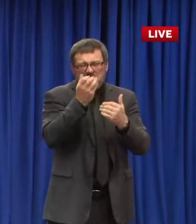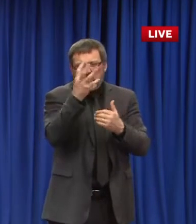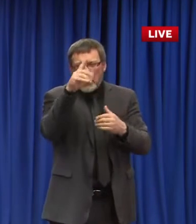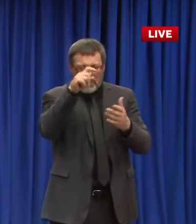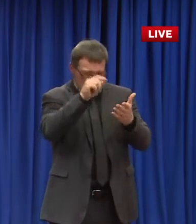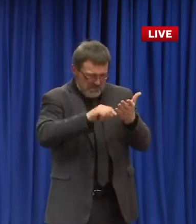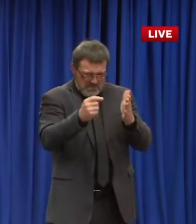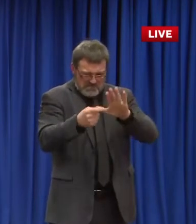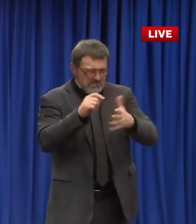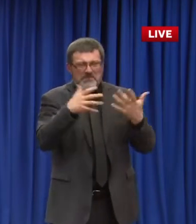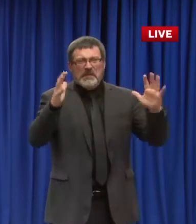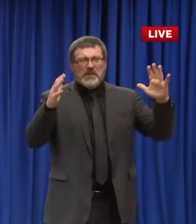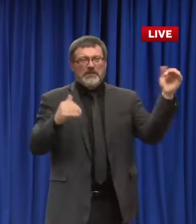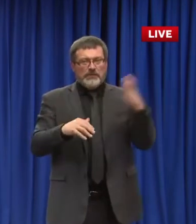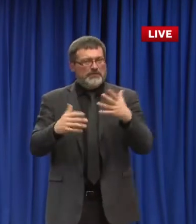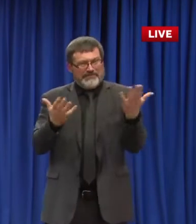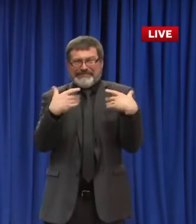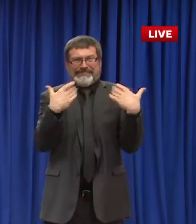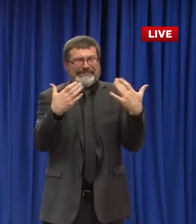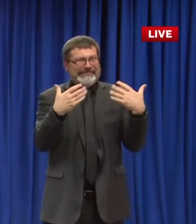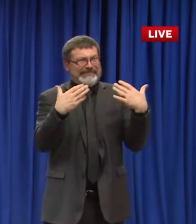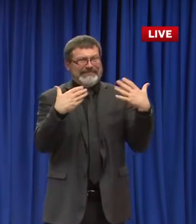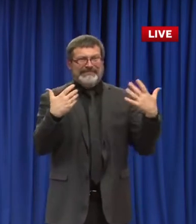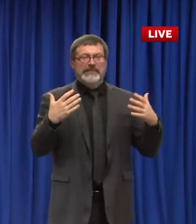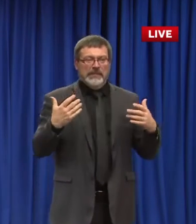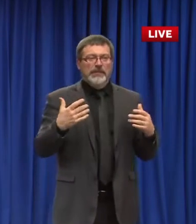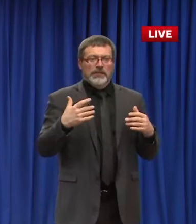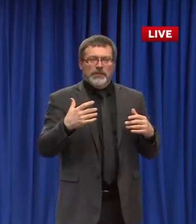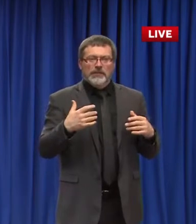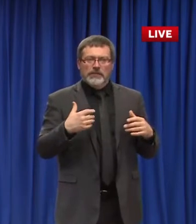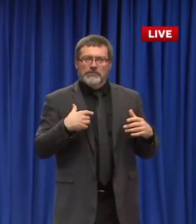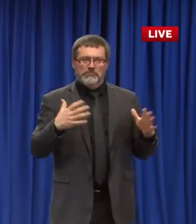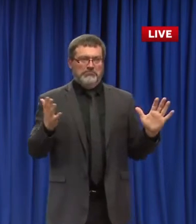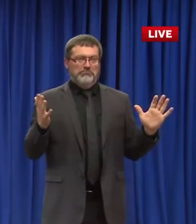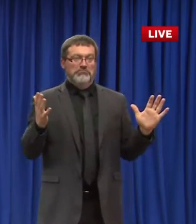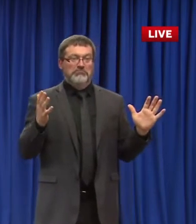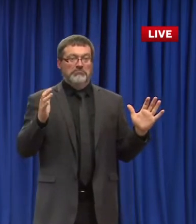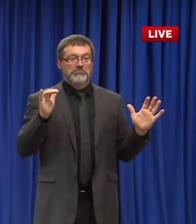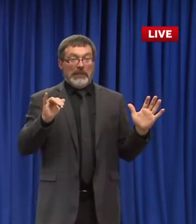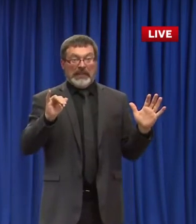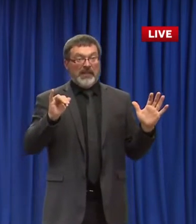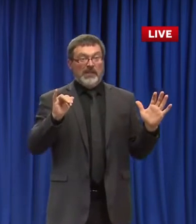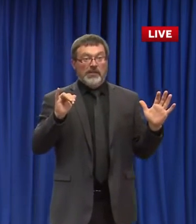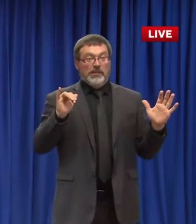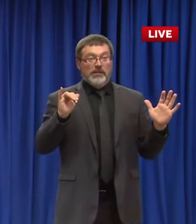I THINK THE WHOLE THING IS LITERALLY TWO PAGES NOT EVEN SETTING IT TO I THINK IT’S THE THIS APPLICATION.